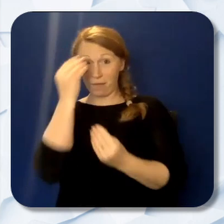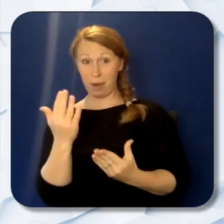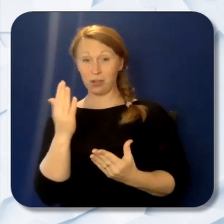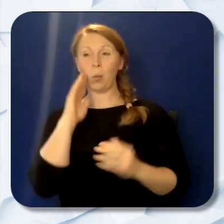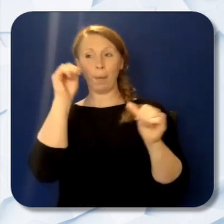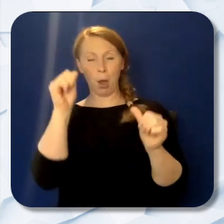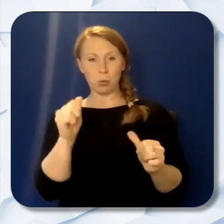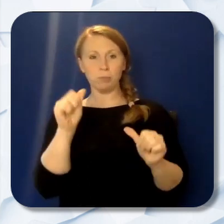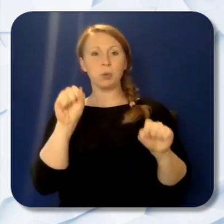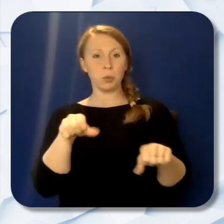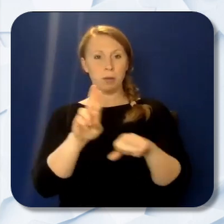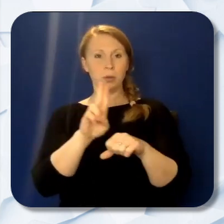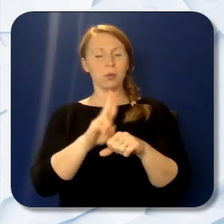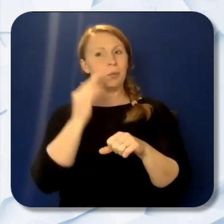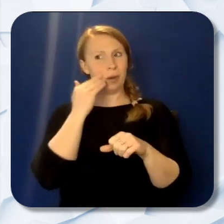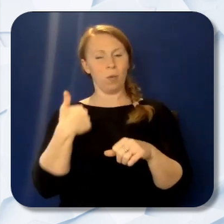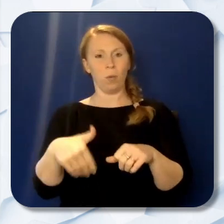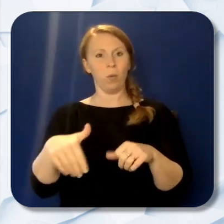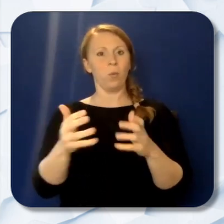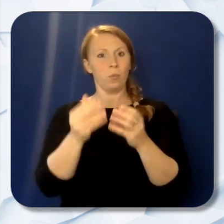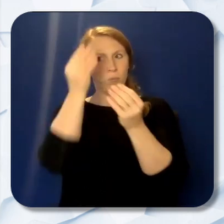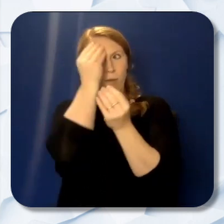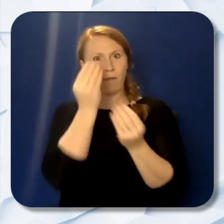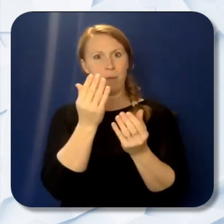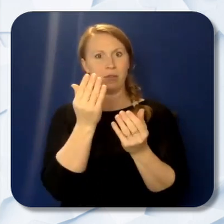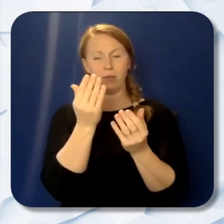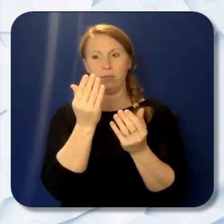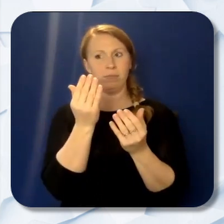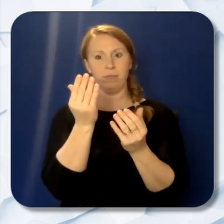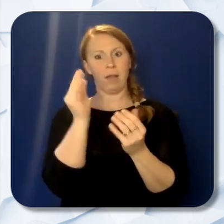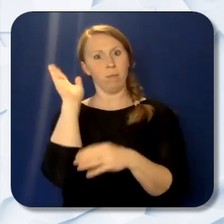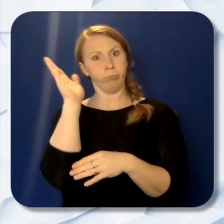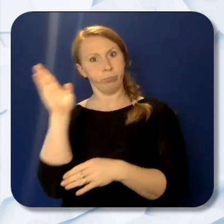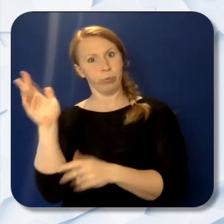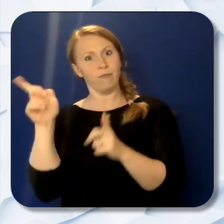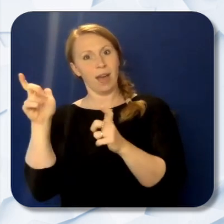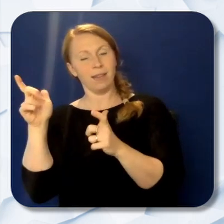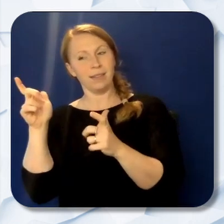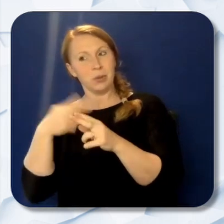Uh we know It's a lot of information to receive in a short amount of time. Um! But we wanted to say,